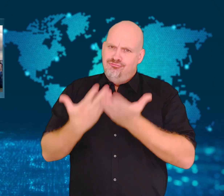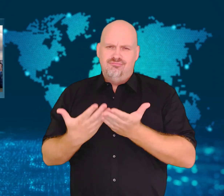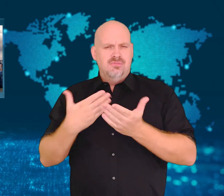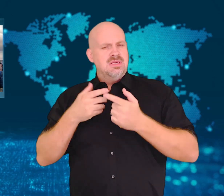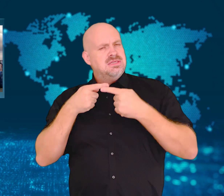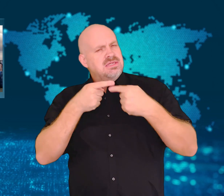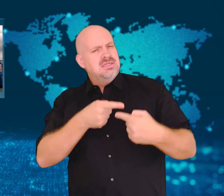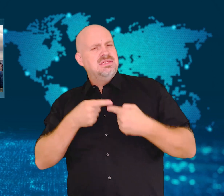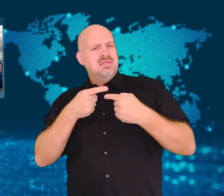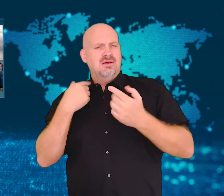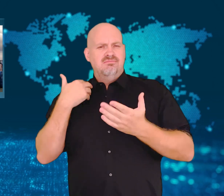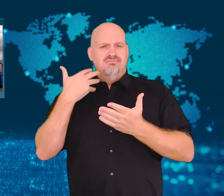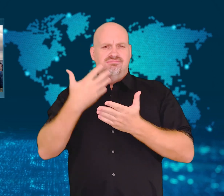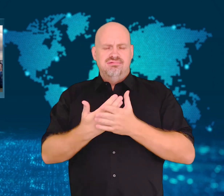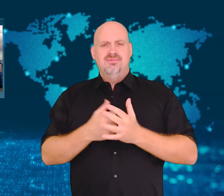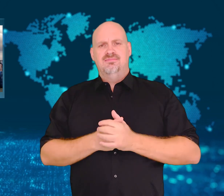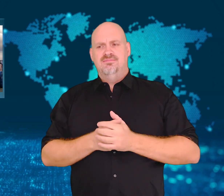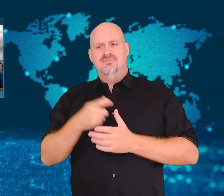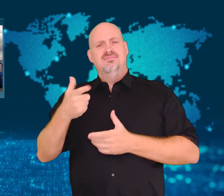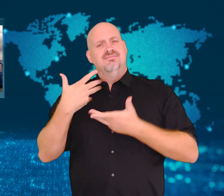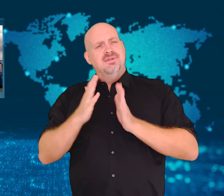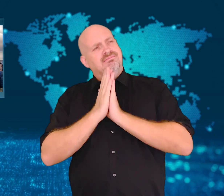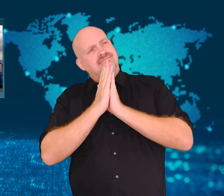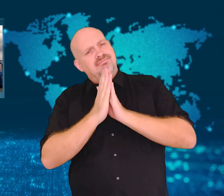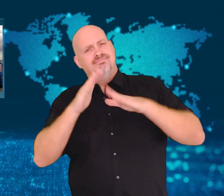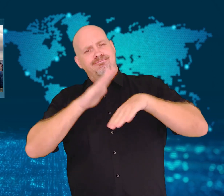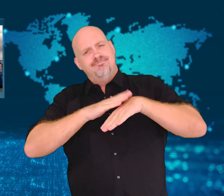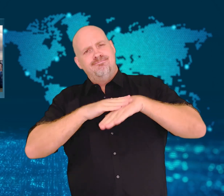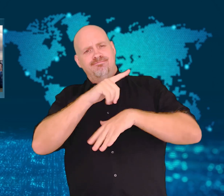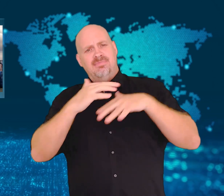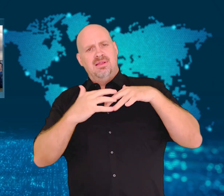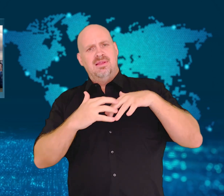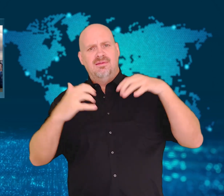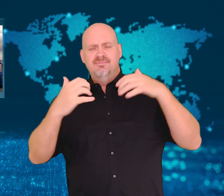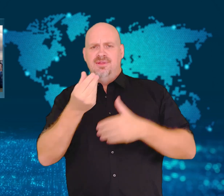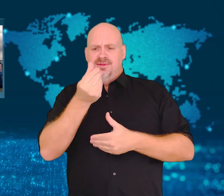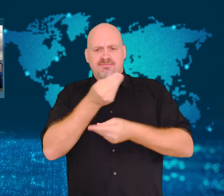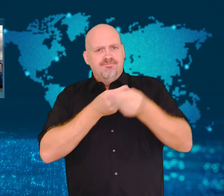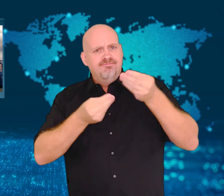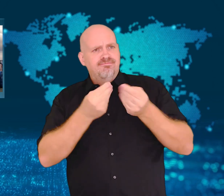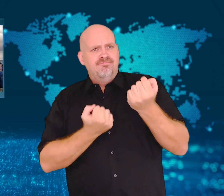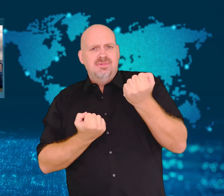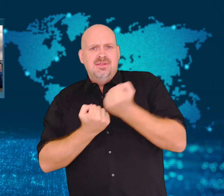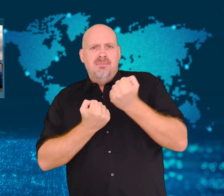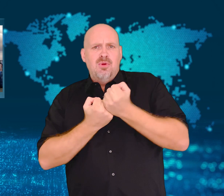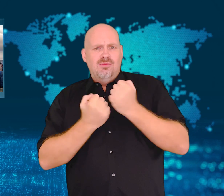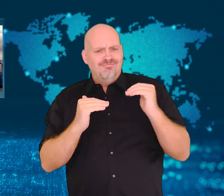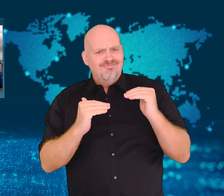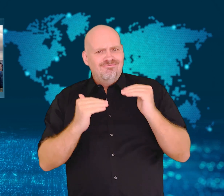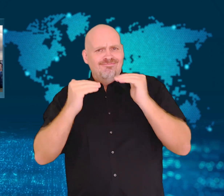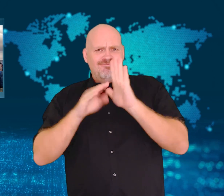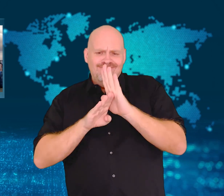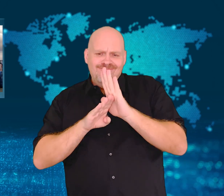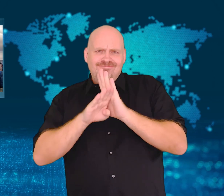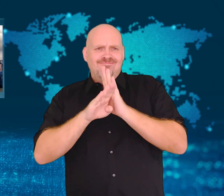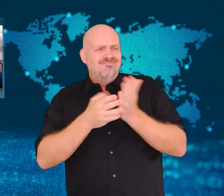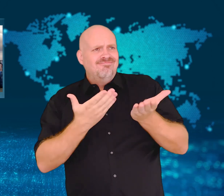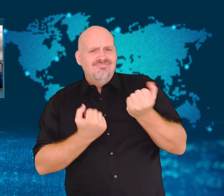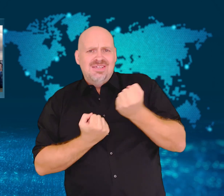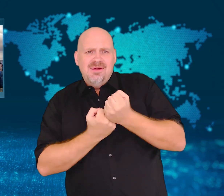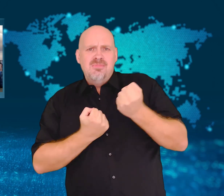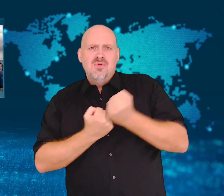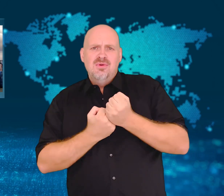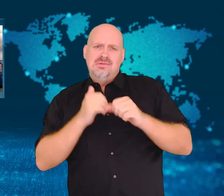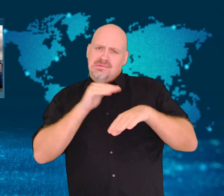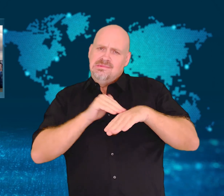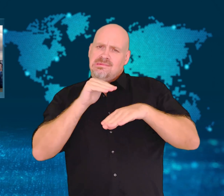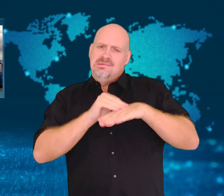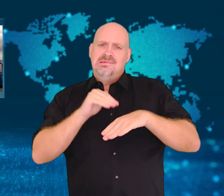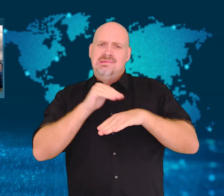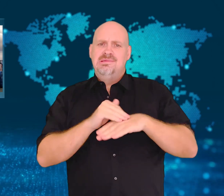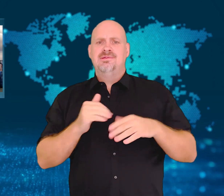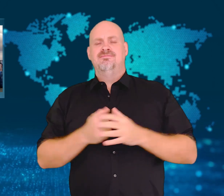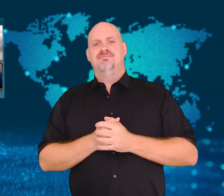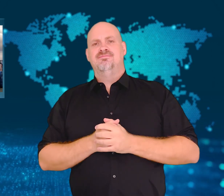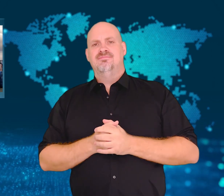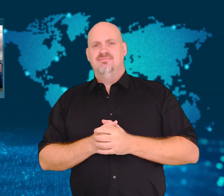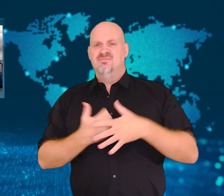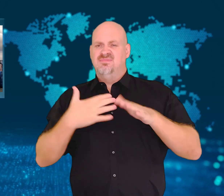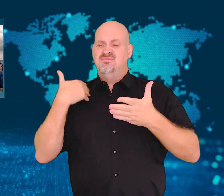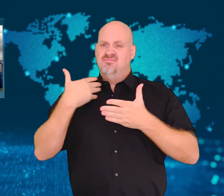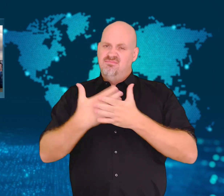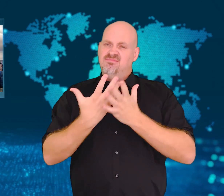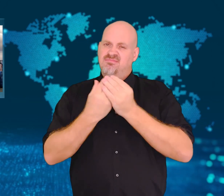They have also asked the government for better economic treatment.